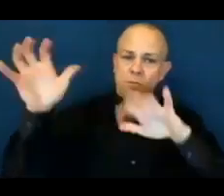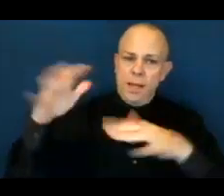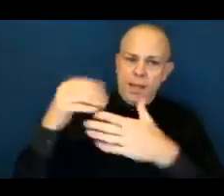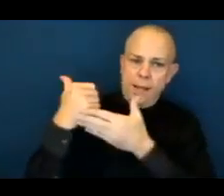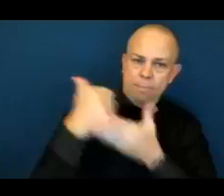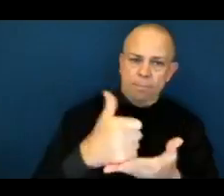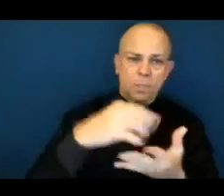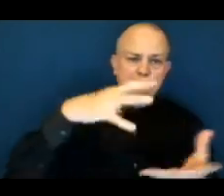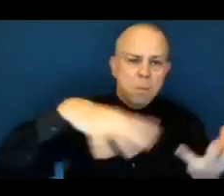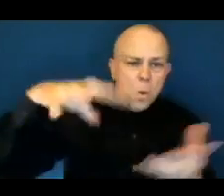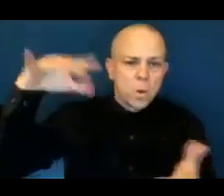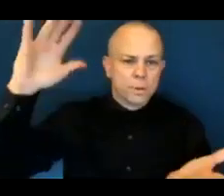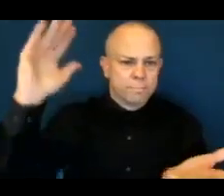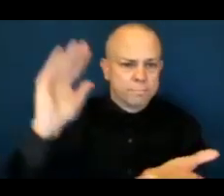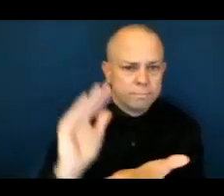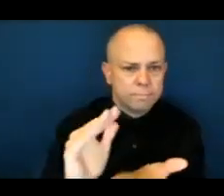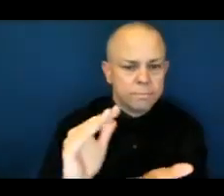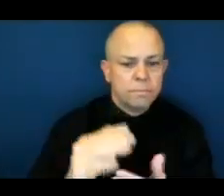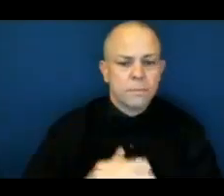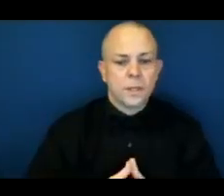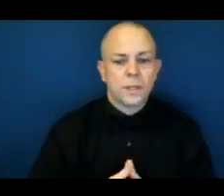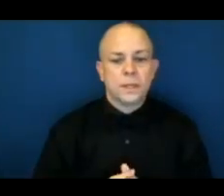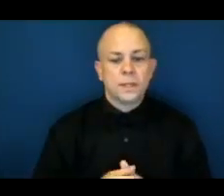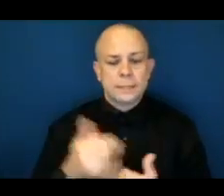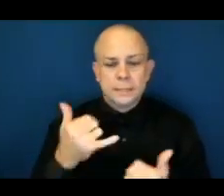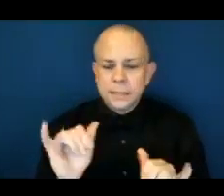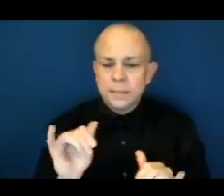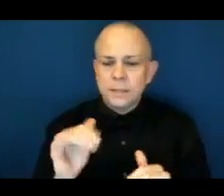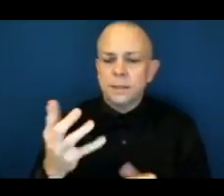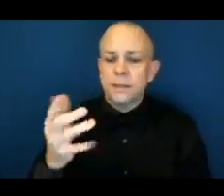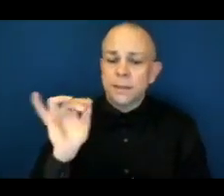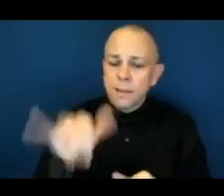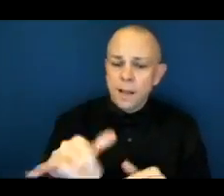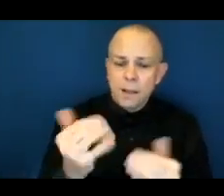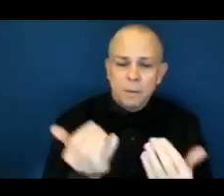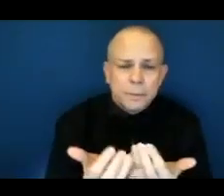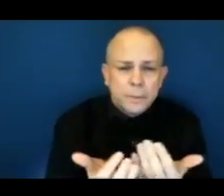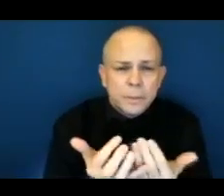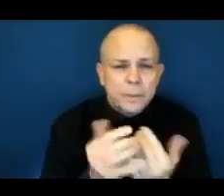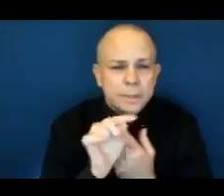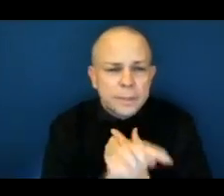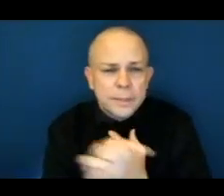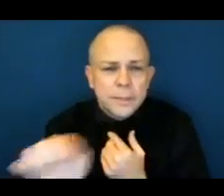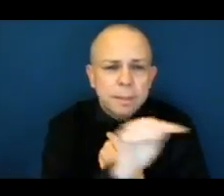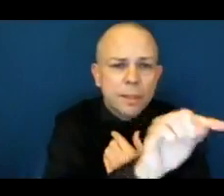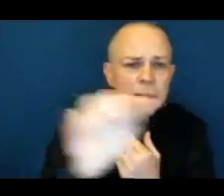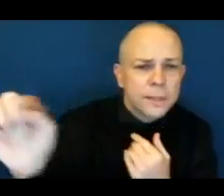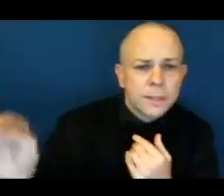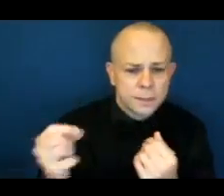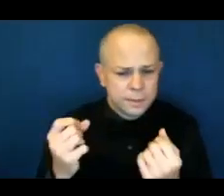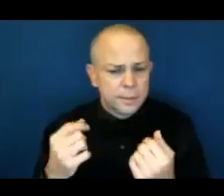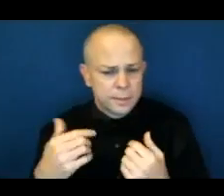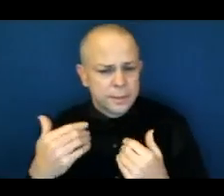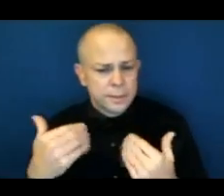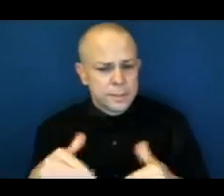see that smoldering fire behavior tomorrow so that Saturday and into Sunday and then as we get into that drying trend